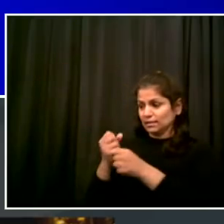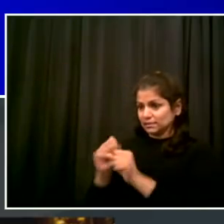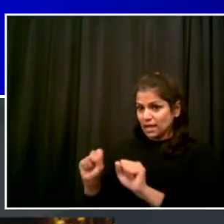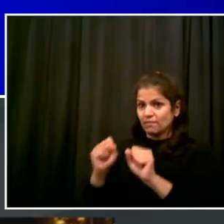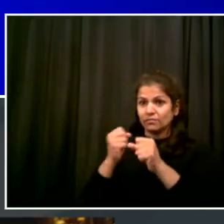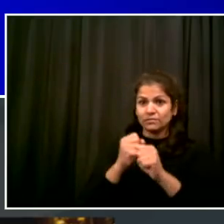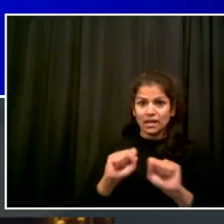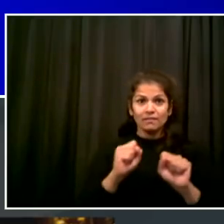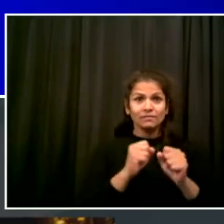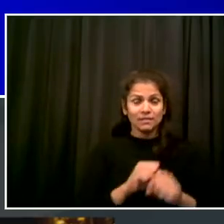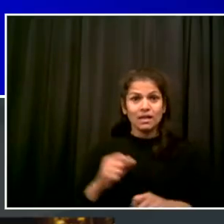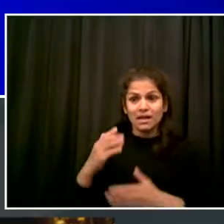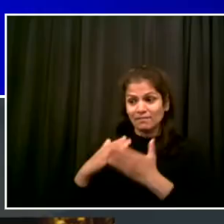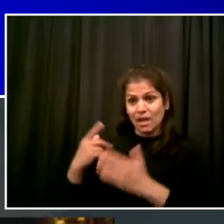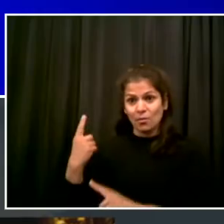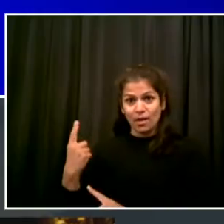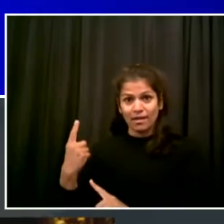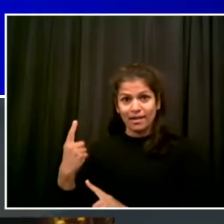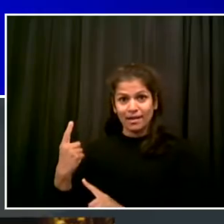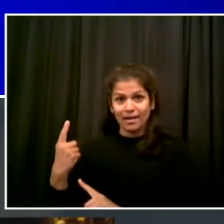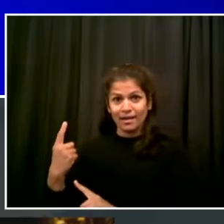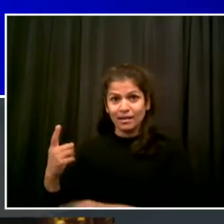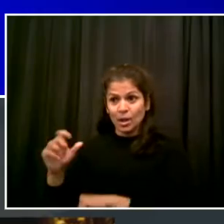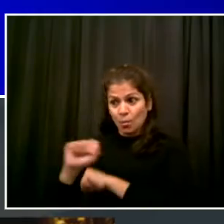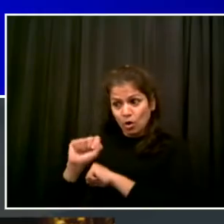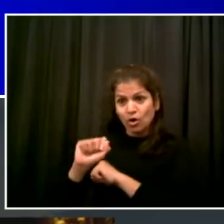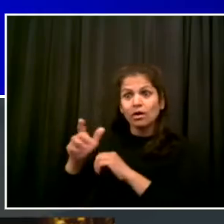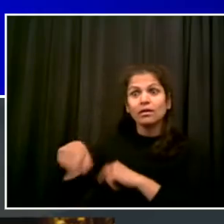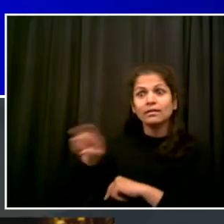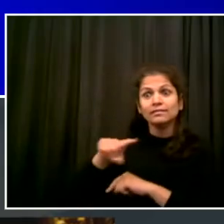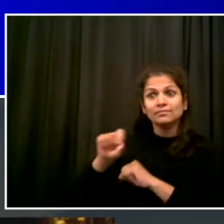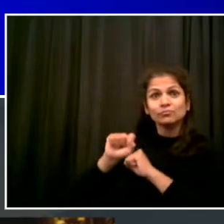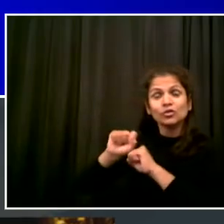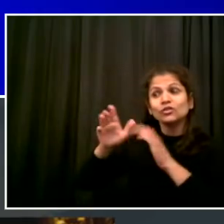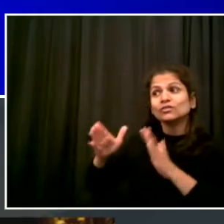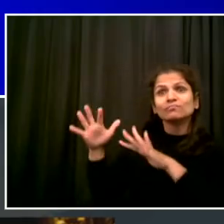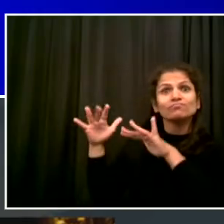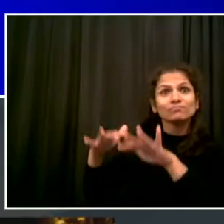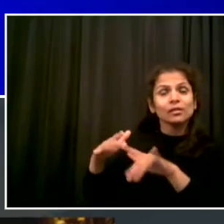HOW THE CITYS I DOING IN GENREAL AND IF EMPLOYEES CAN DEPEND ON SENDING THEIR